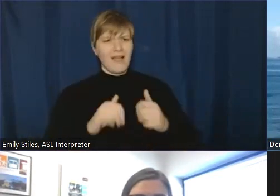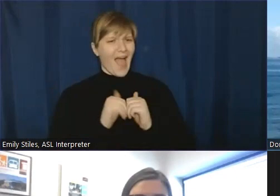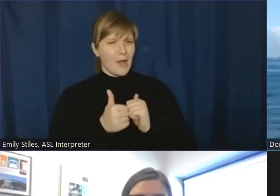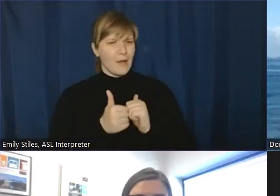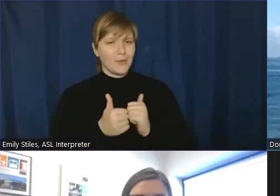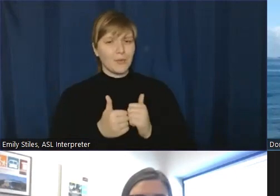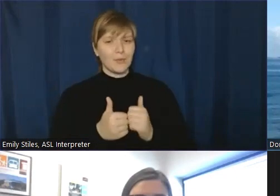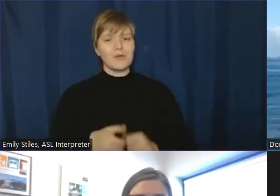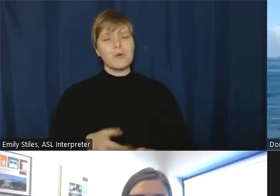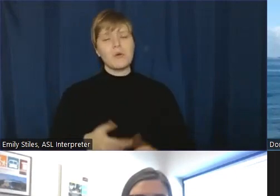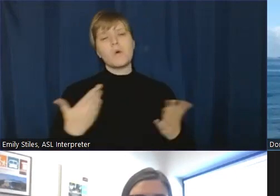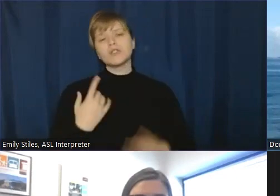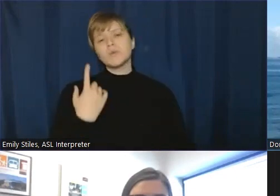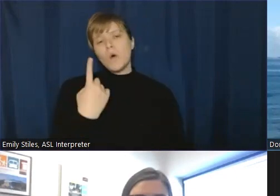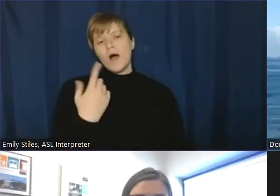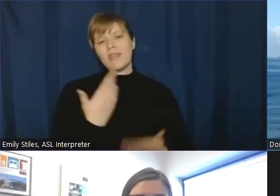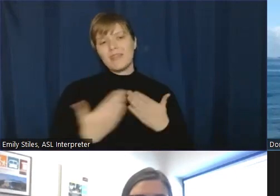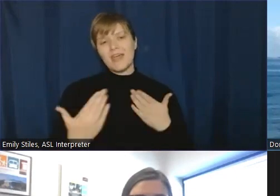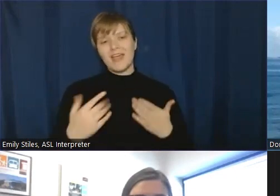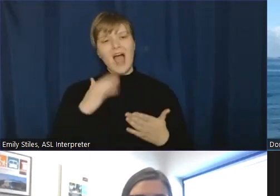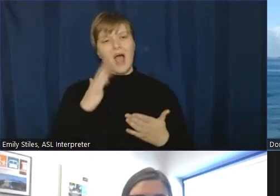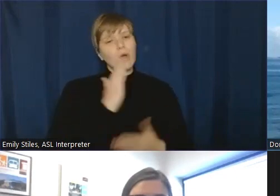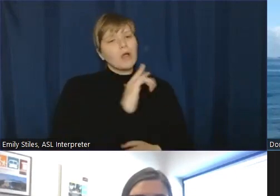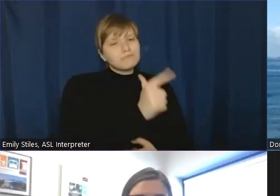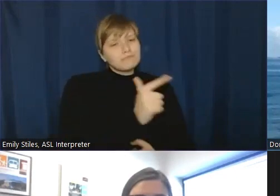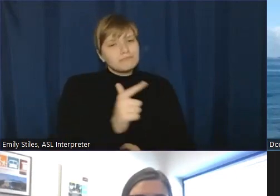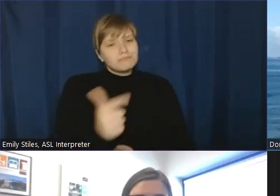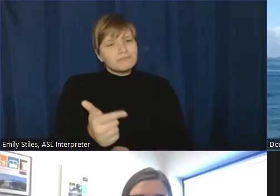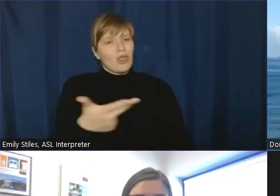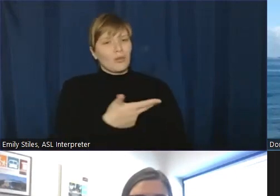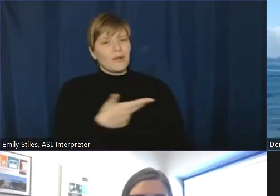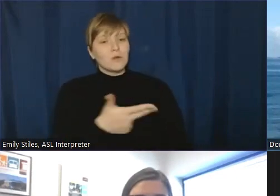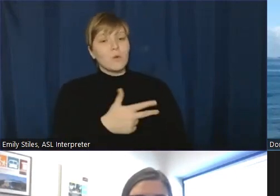and I will give you each a shot at this question, what is the one thing you would say